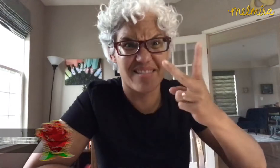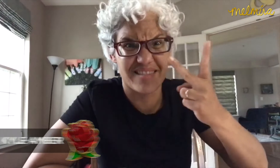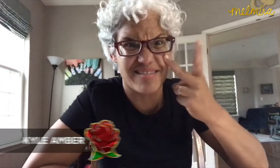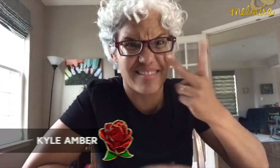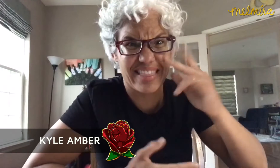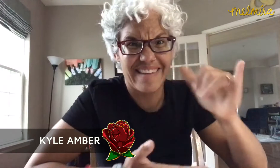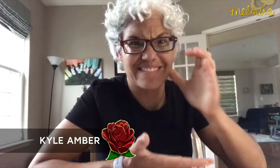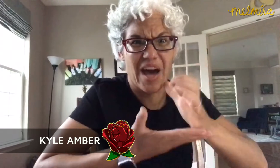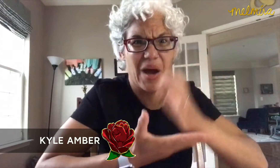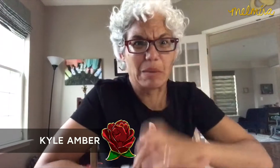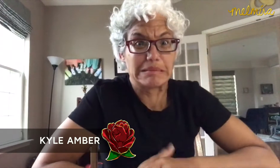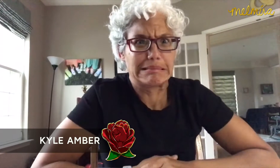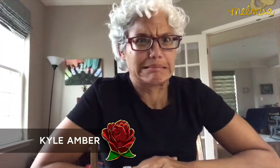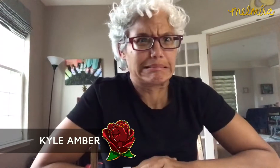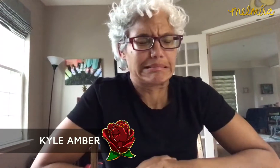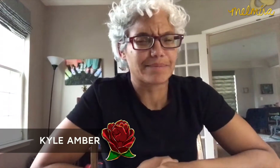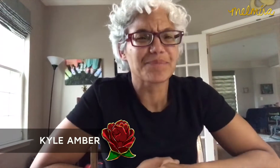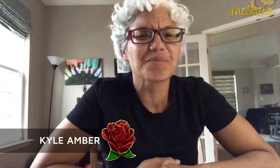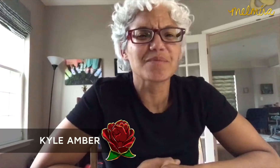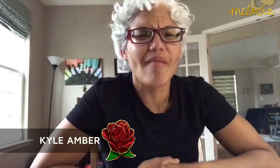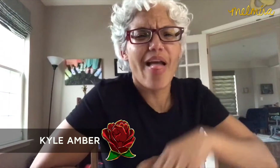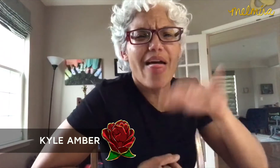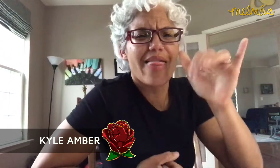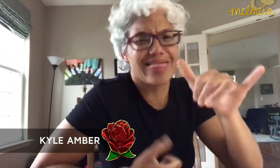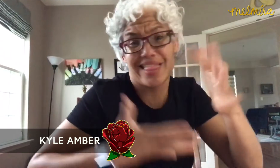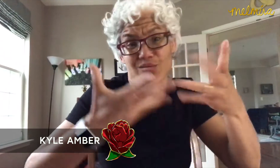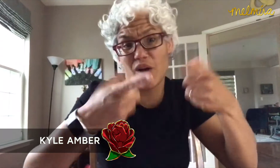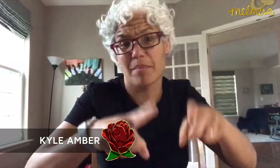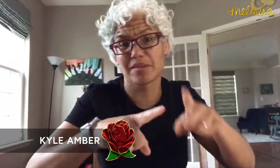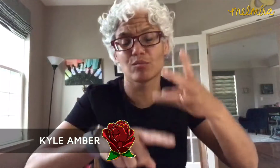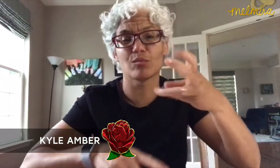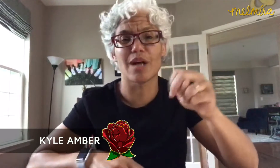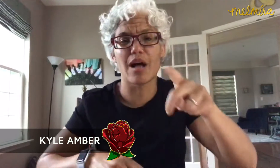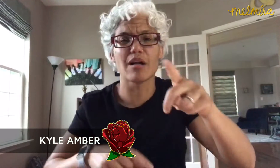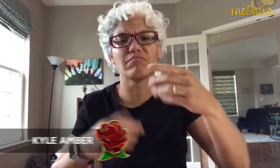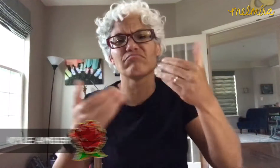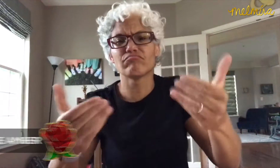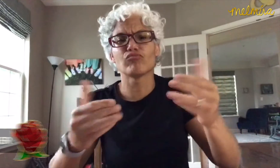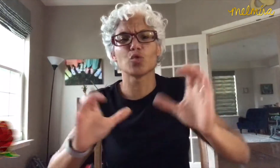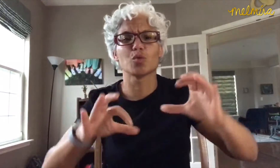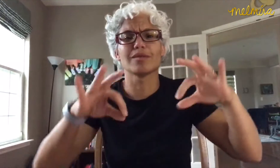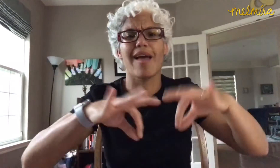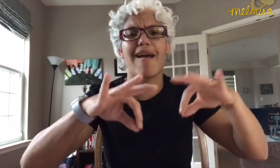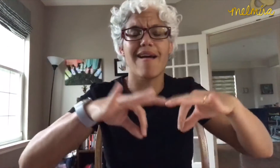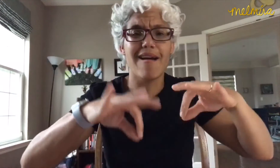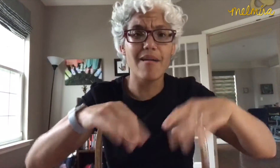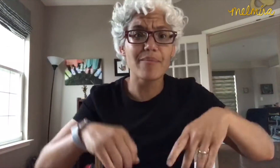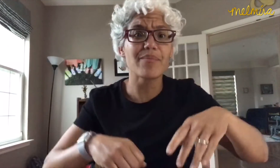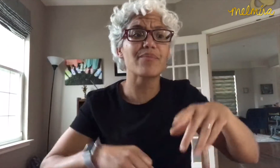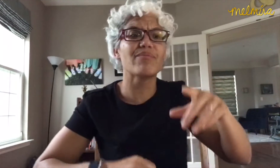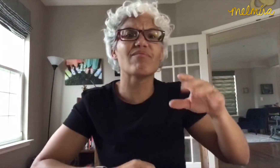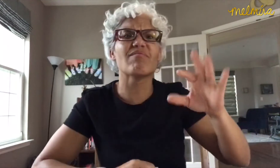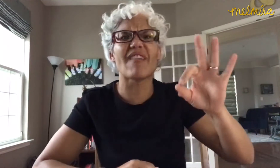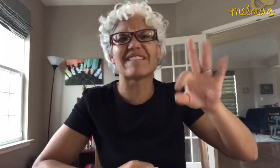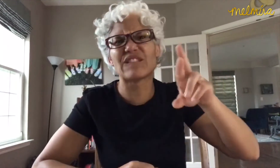Did you see that photo? Ehhh. That's what happens when you dye your hair.